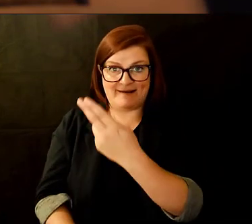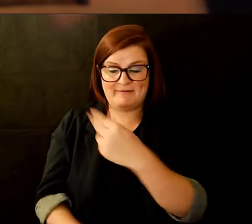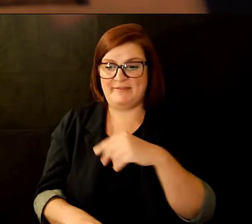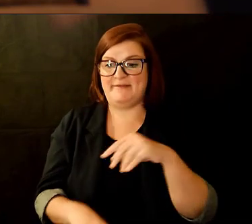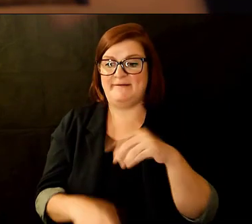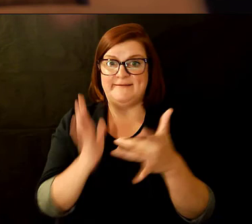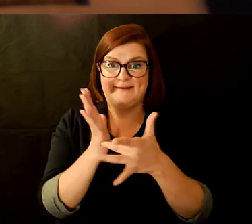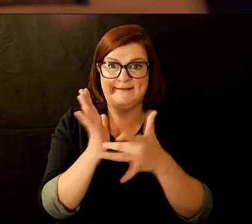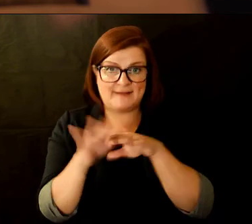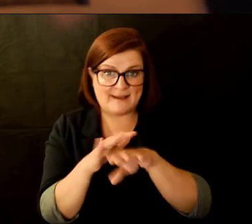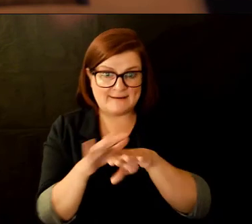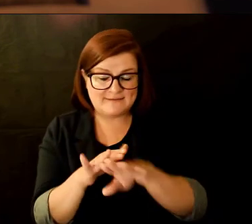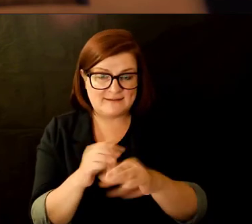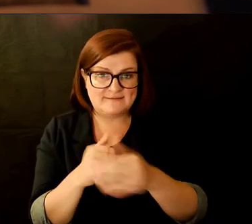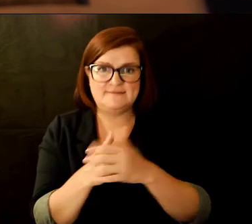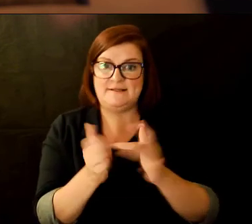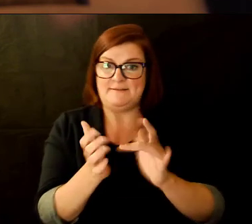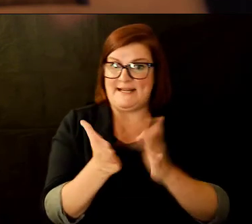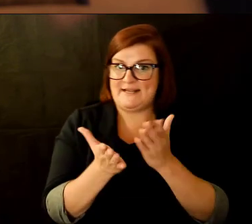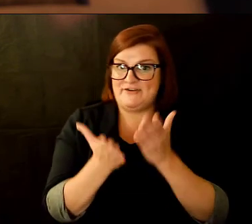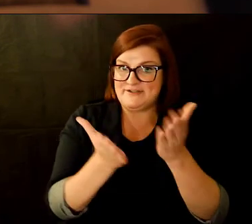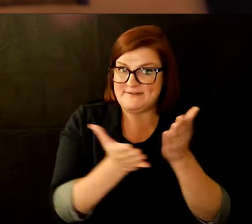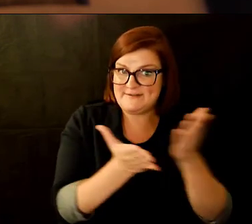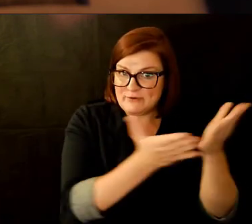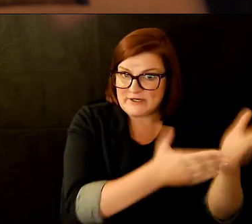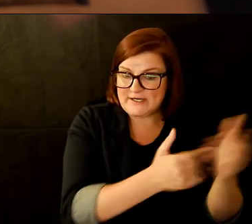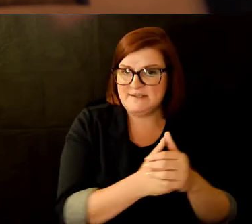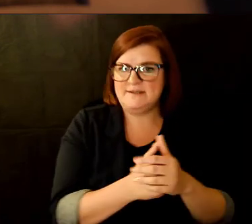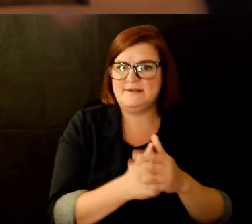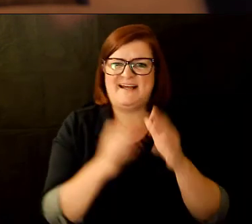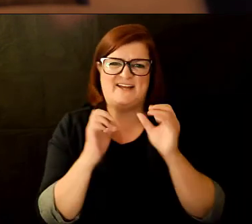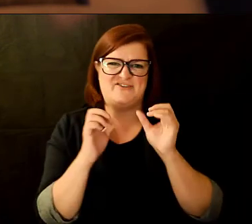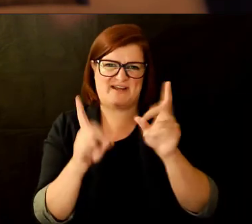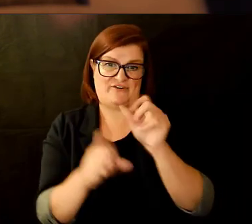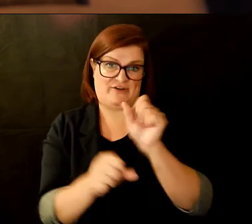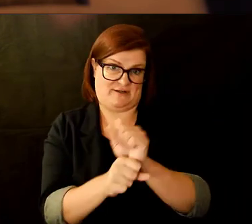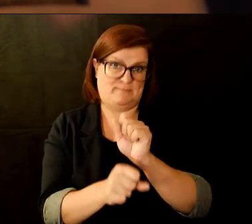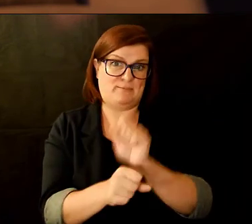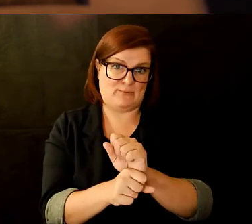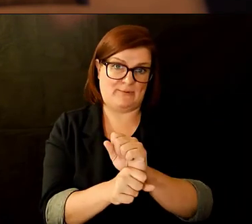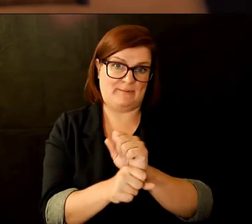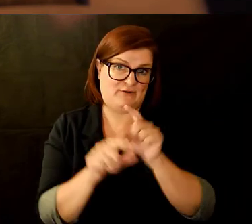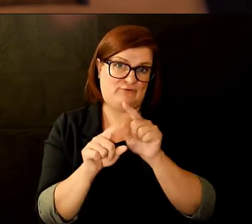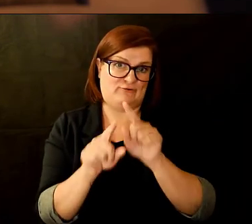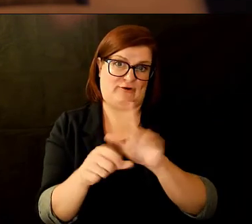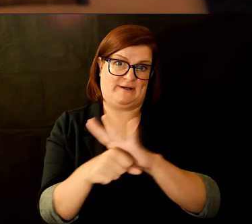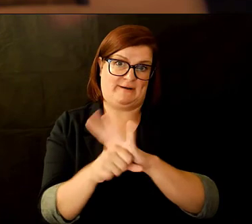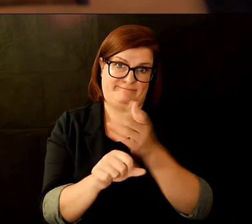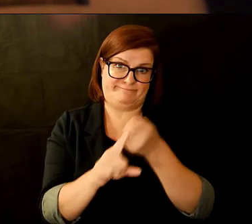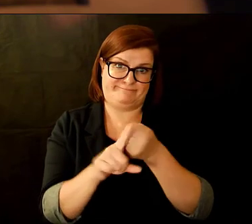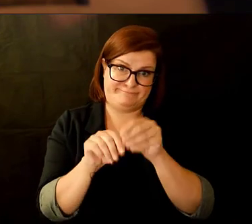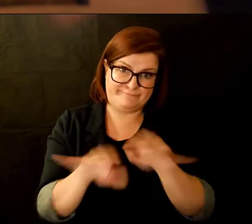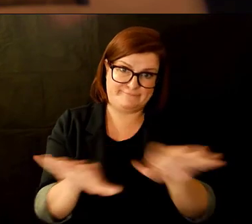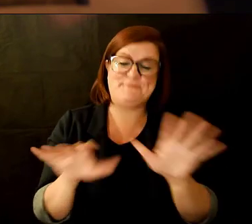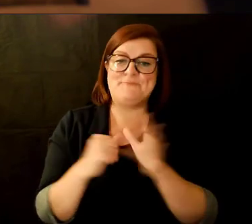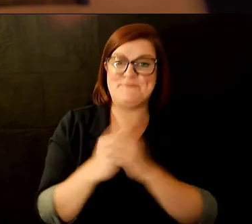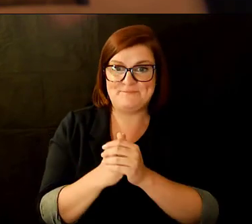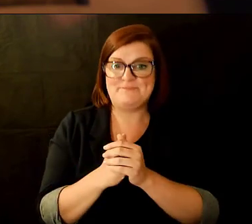medication delivery, and education and employment during this pandemic. We've seen a new approach to meeting